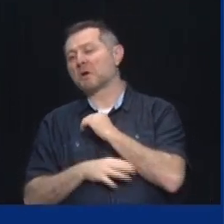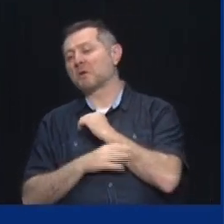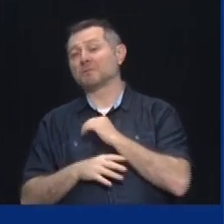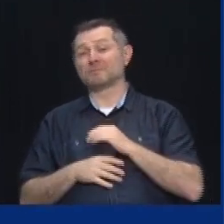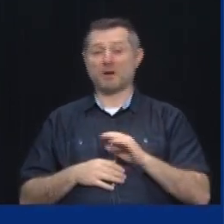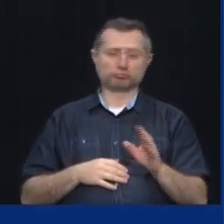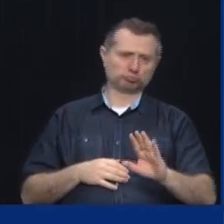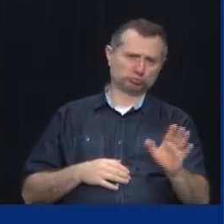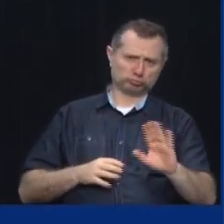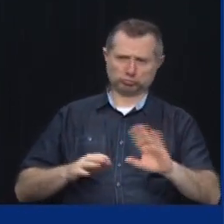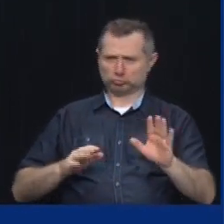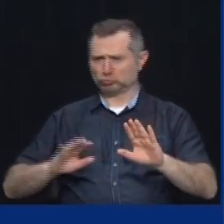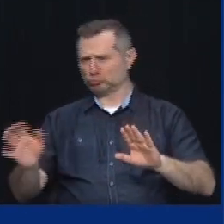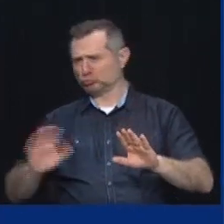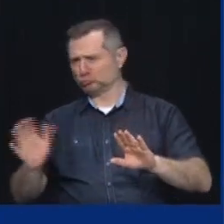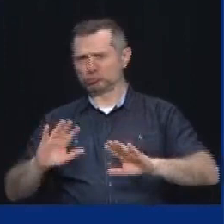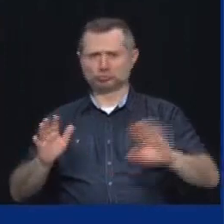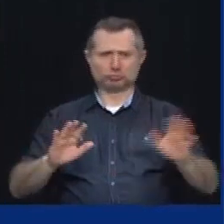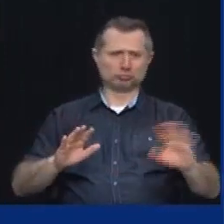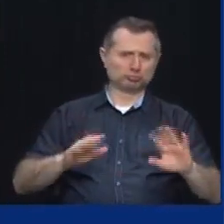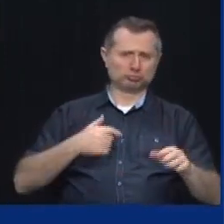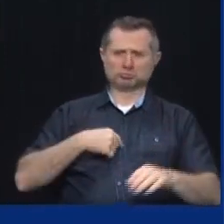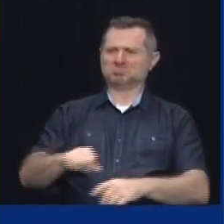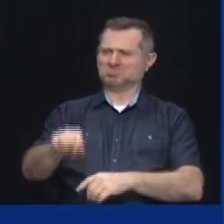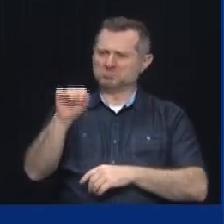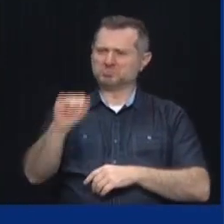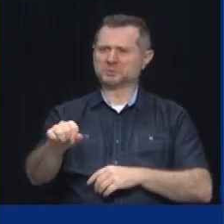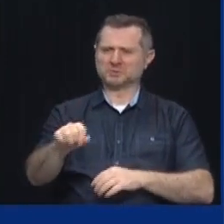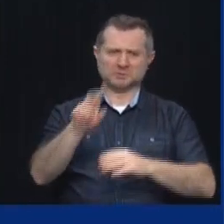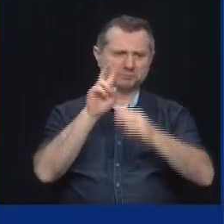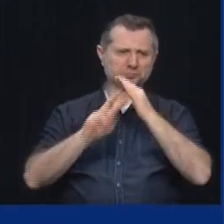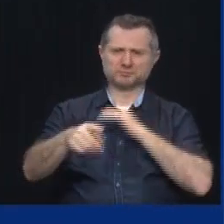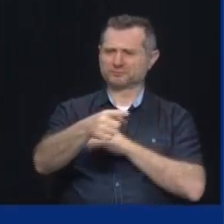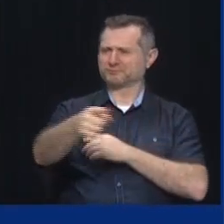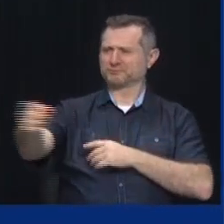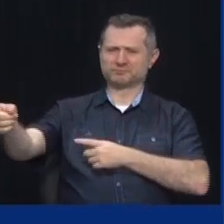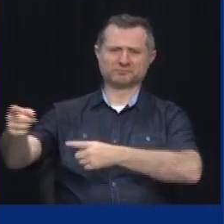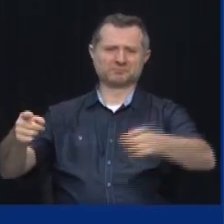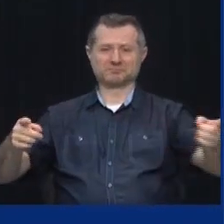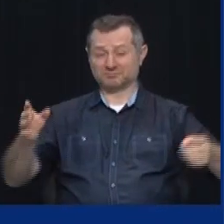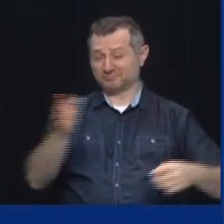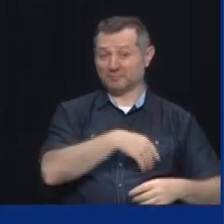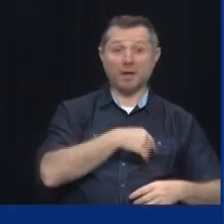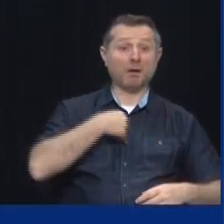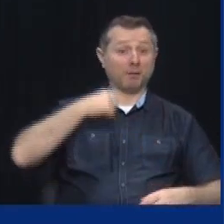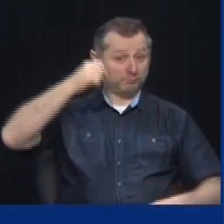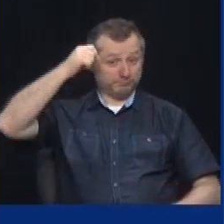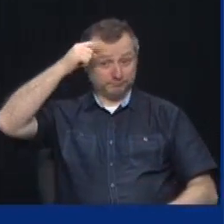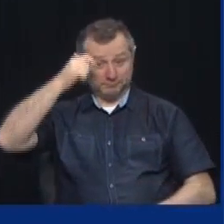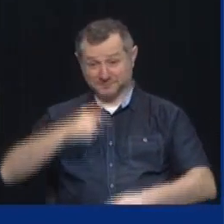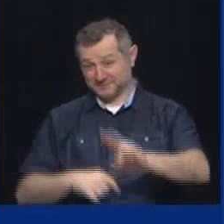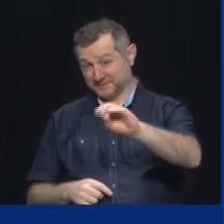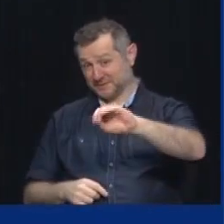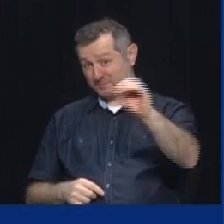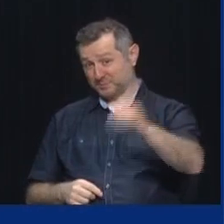YOU HAD PEOPLE IN THIS STATE SAYING THE ECONOMY IS GOING TO REOPEN IN JULY, IN JUNE, IN SEPTEMBER.